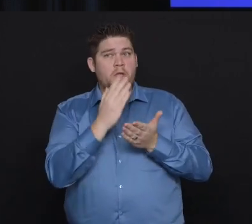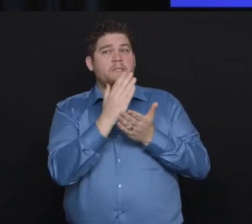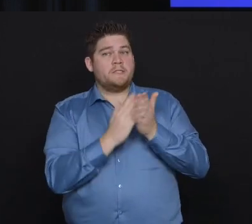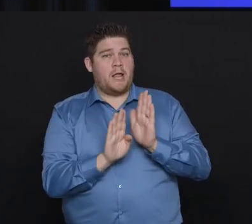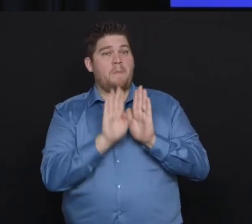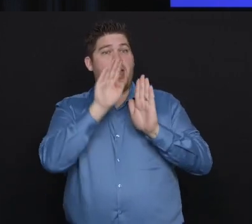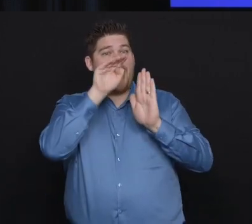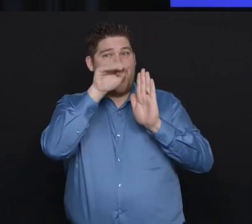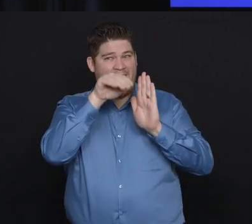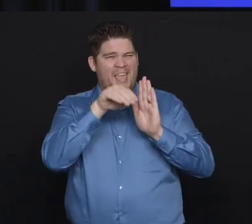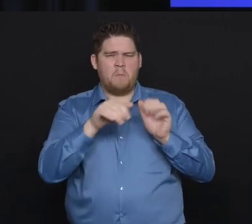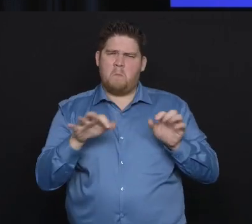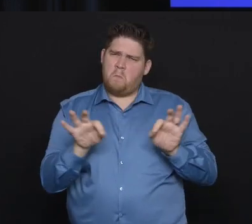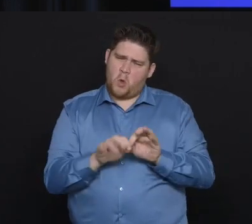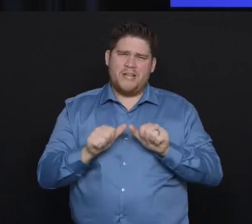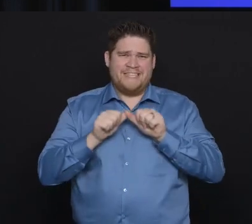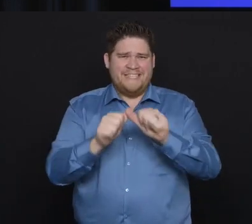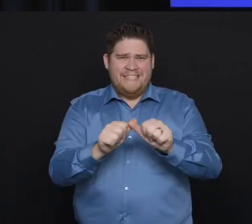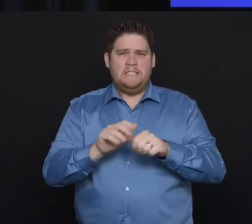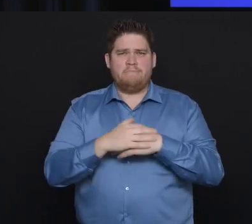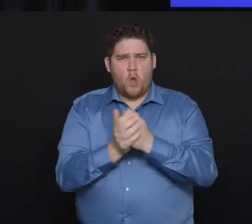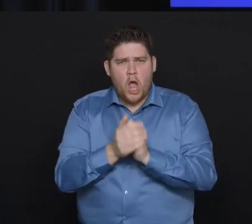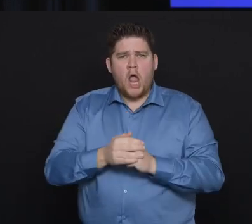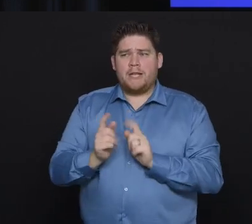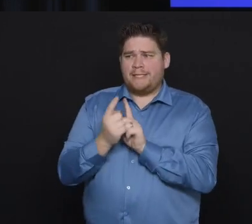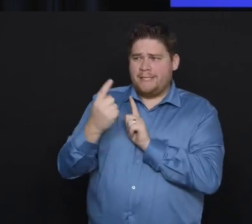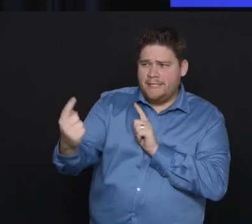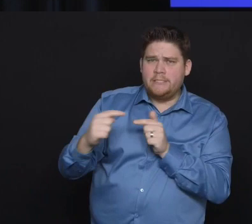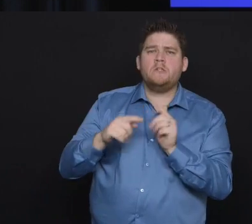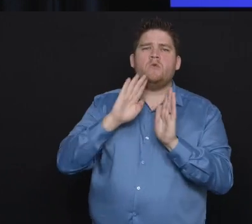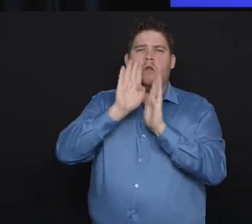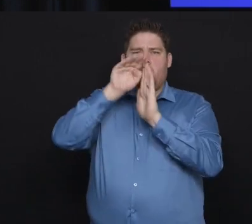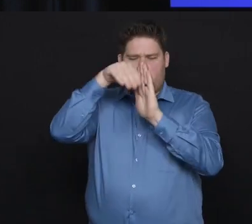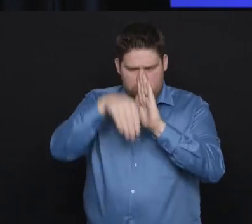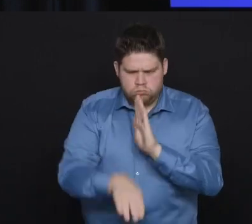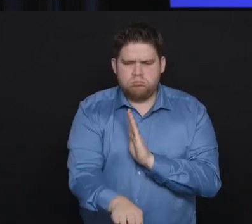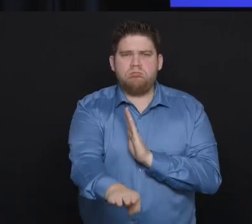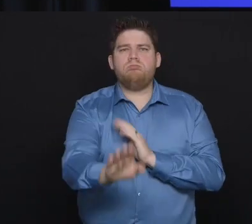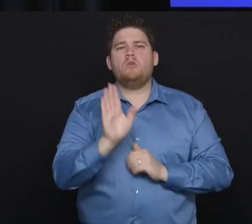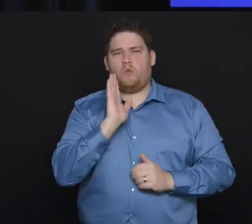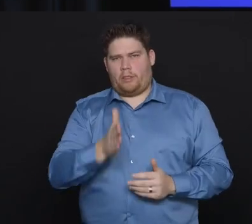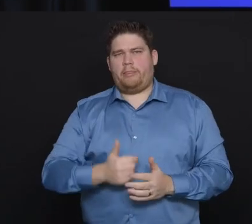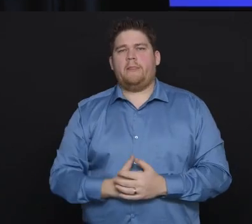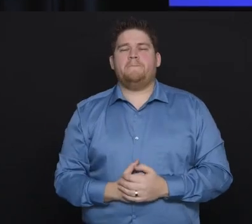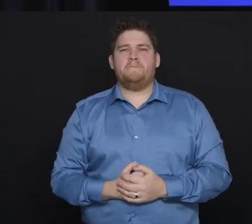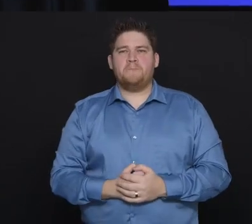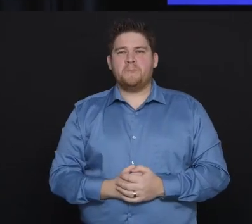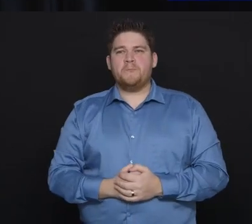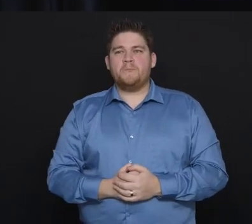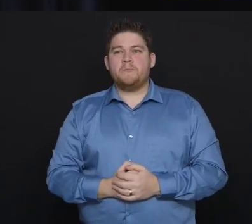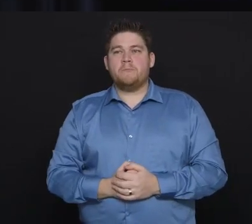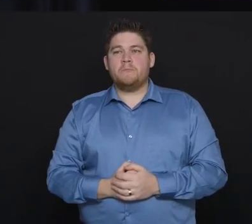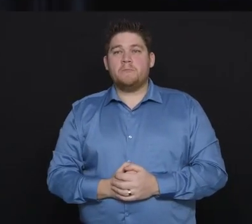Our trajectory has leveled off of that, we need to see that continue and we ideally want to see it go down. We will probably not